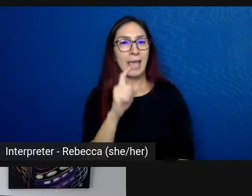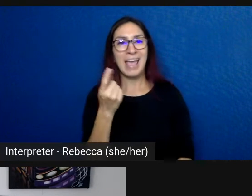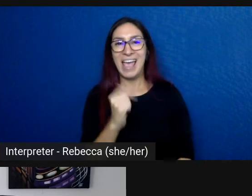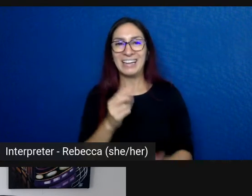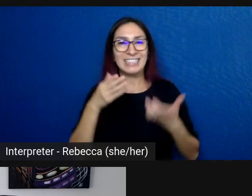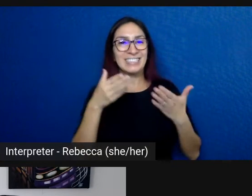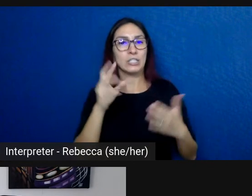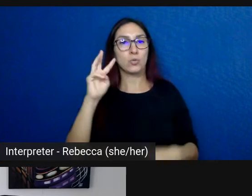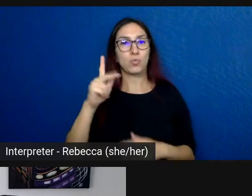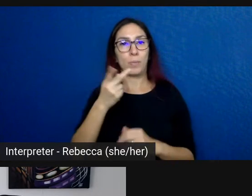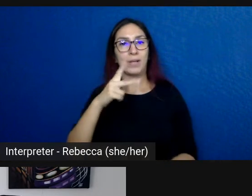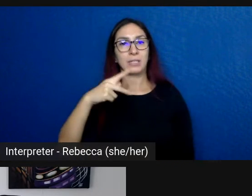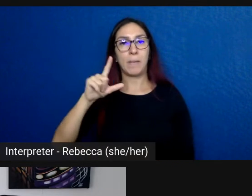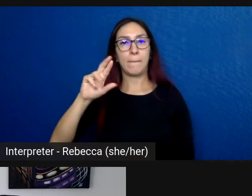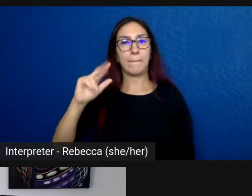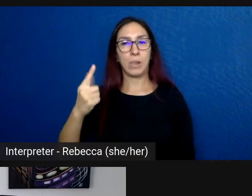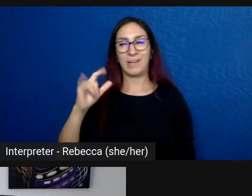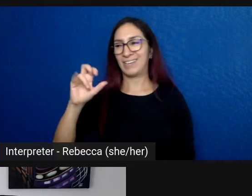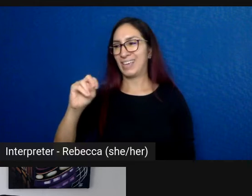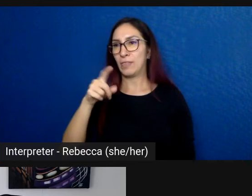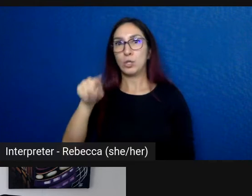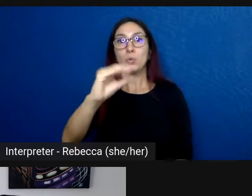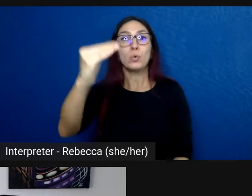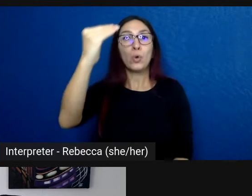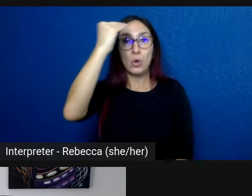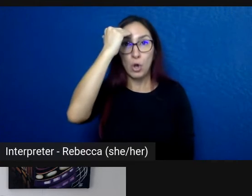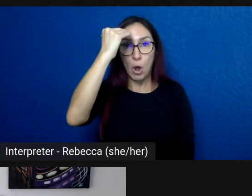of that create a good functional dialog?